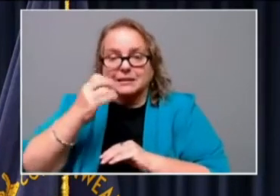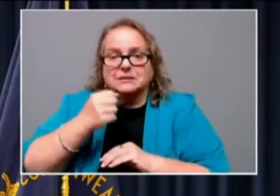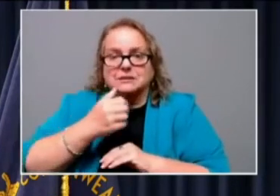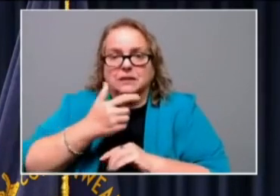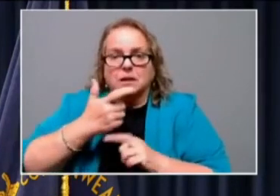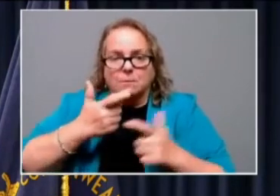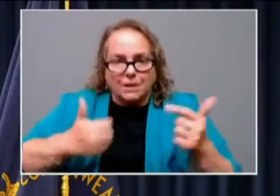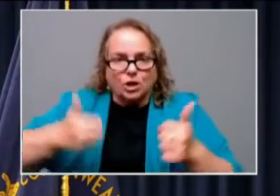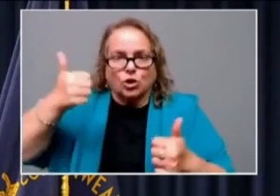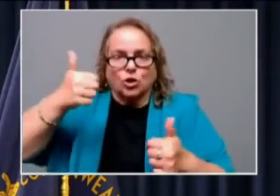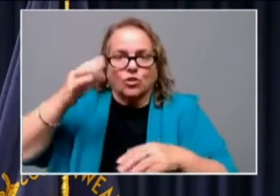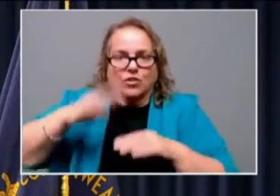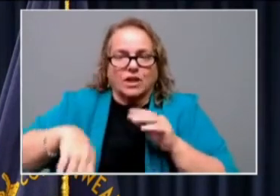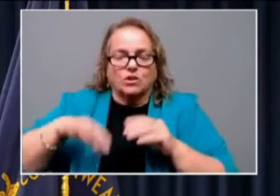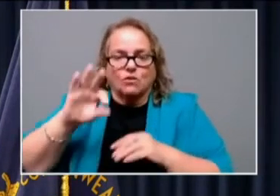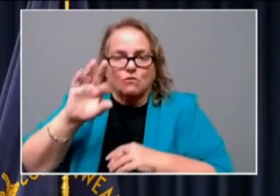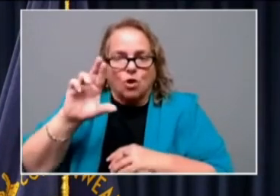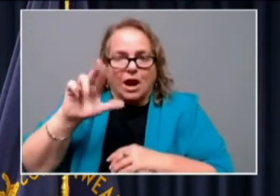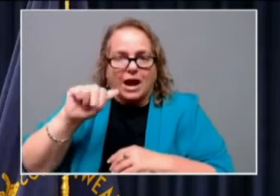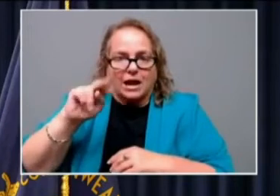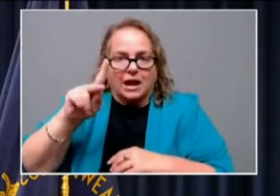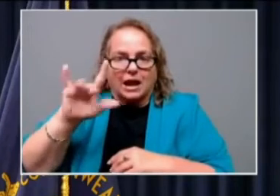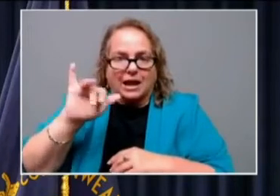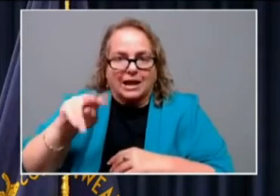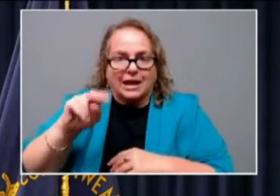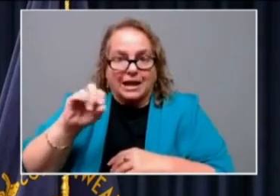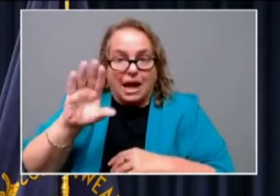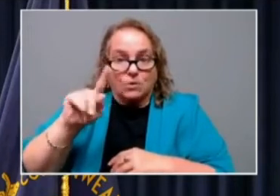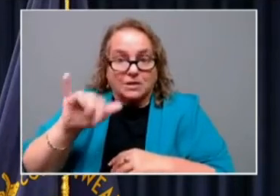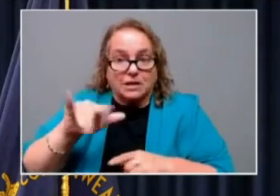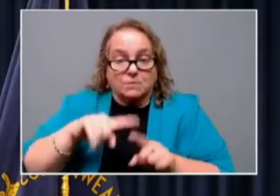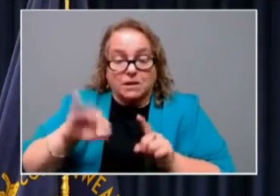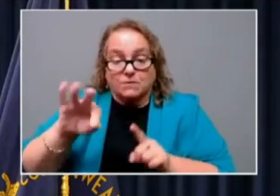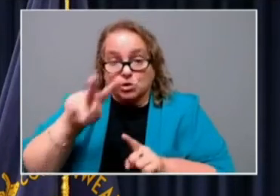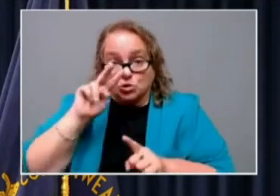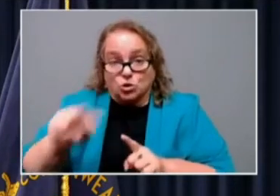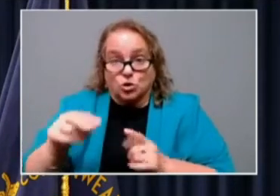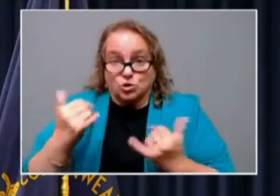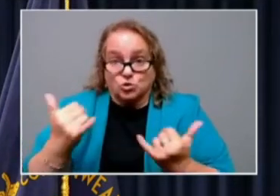But if you look at today's vaccine report, you will see in the top five